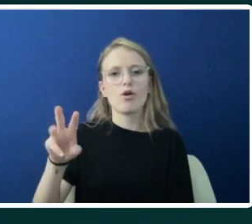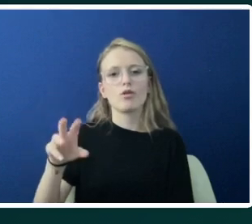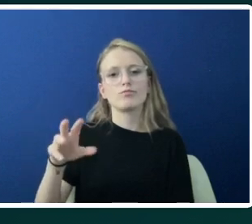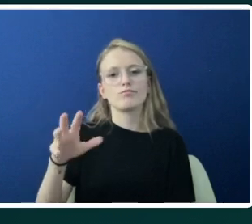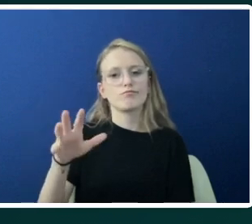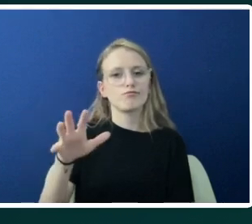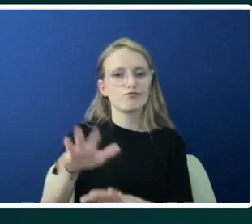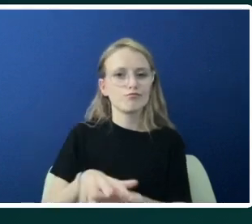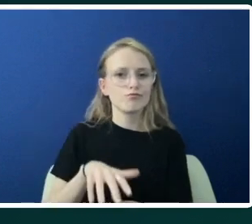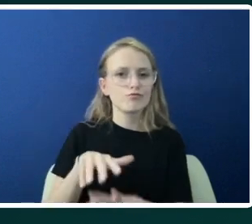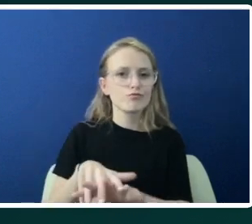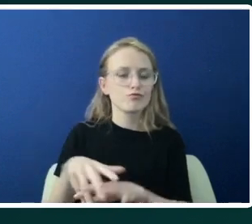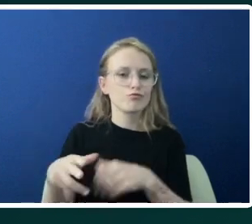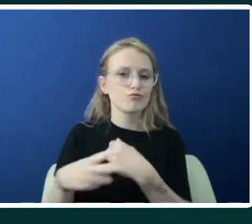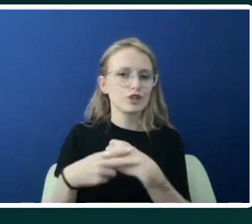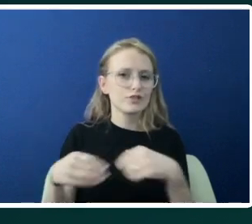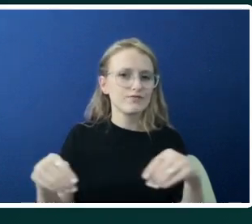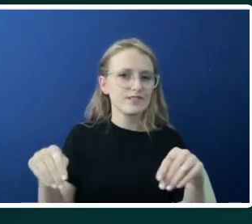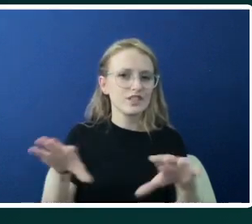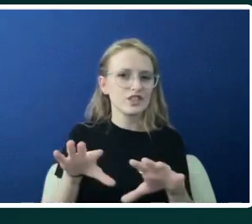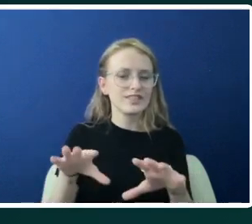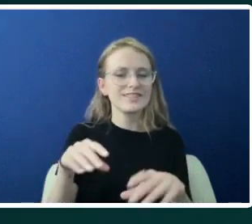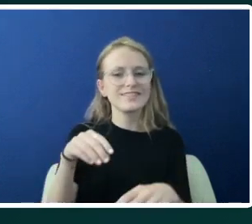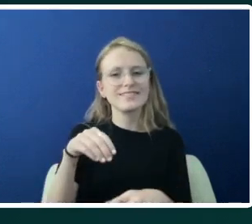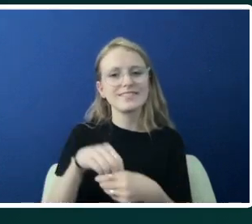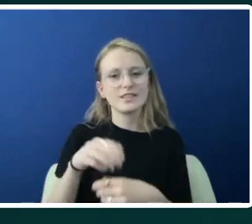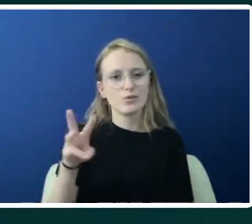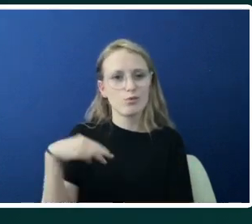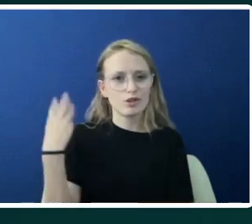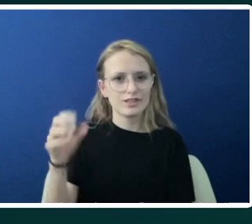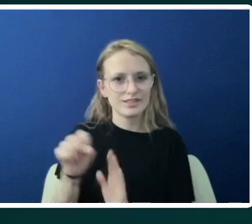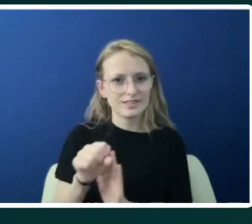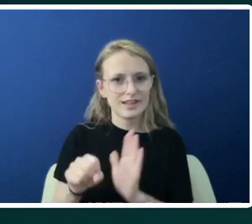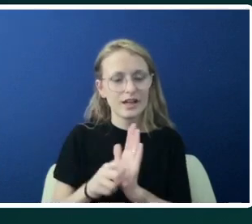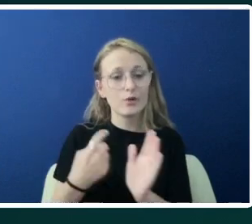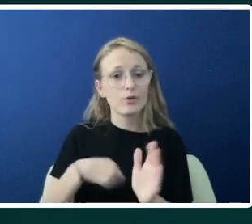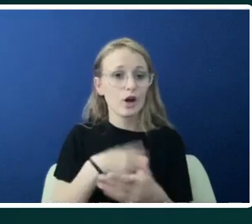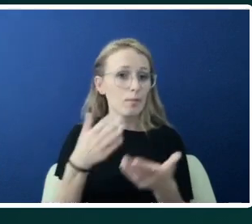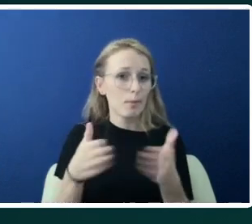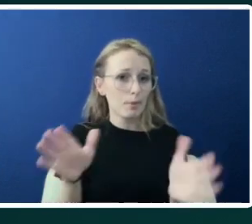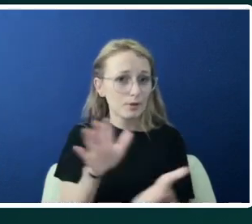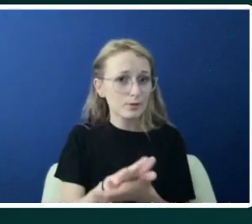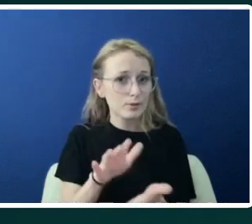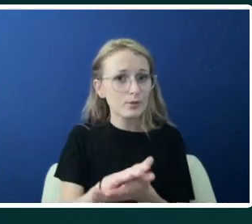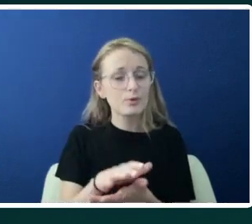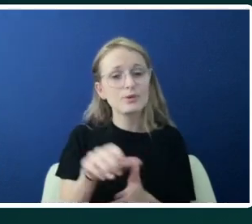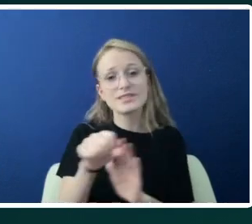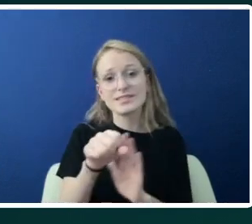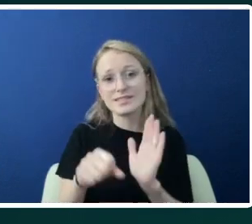And we are a public school, so a state-funded school in land, but we're completely surrounded